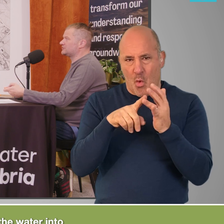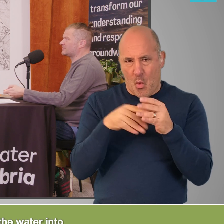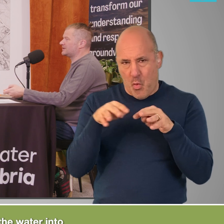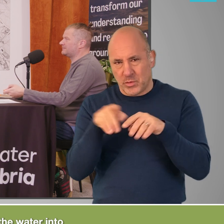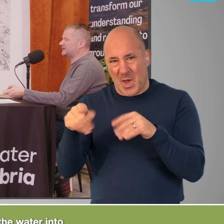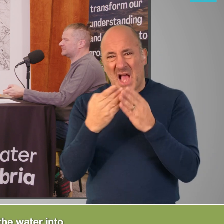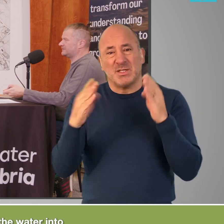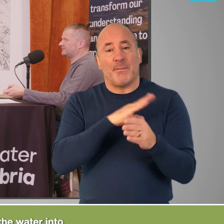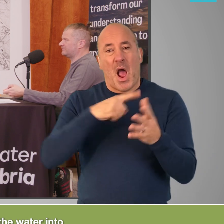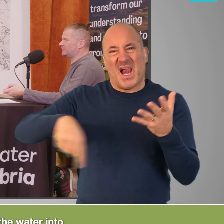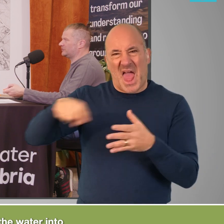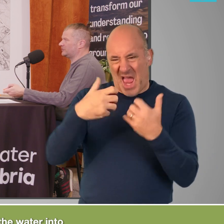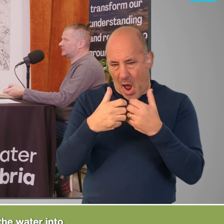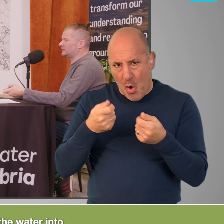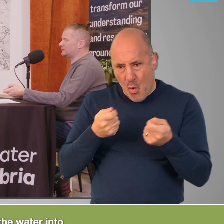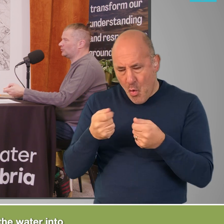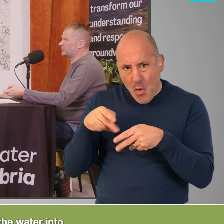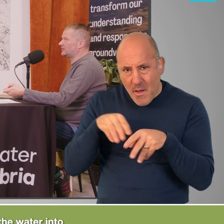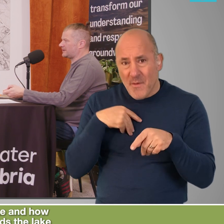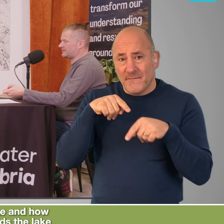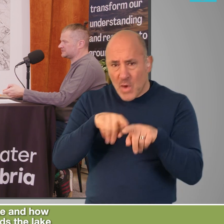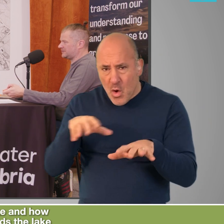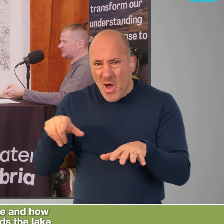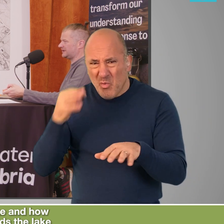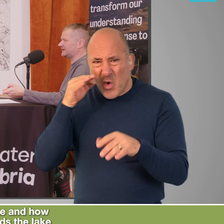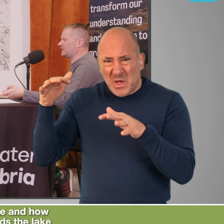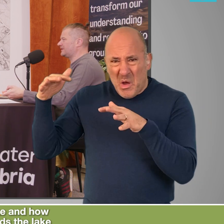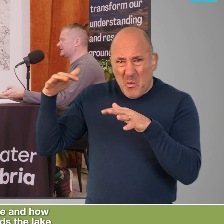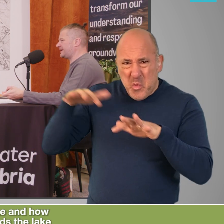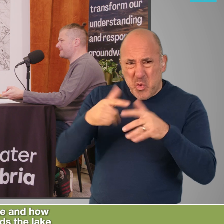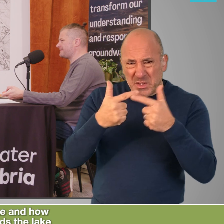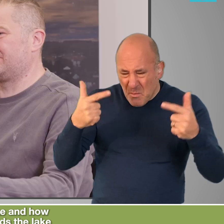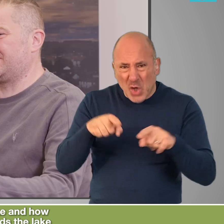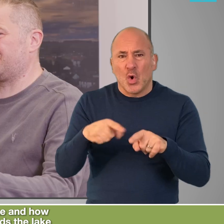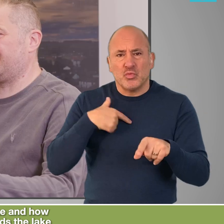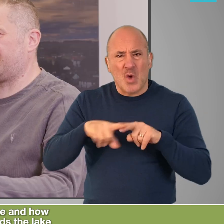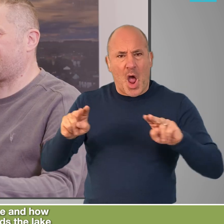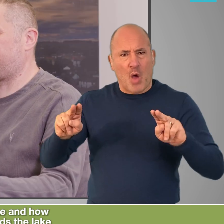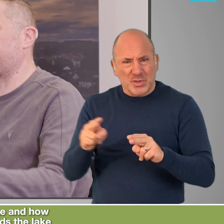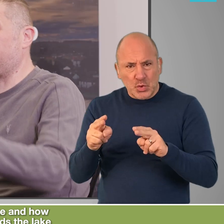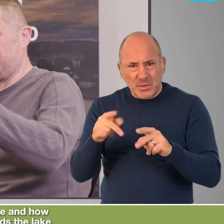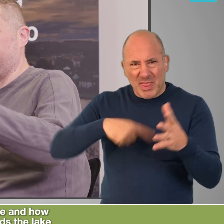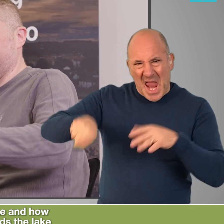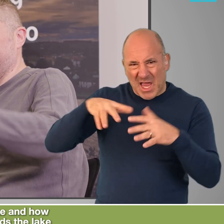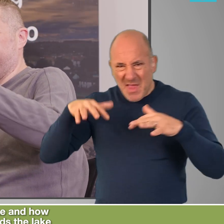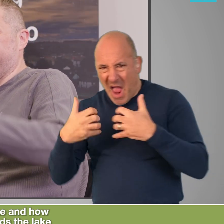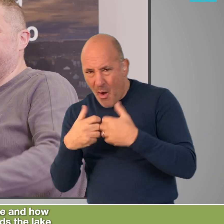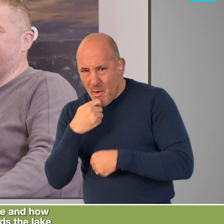Reduce the impact of the water into Exhibition Park Lake and how that basically exceeds the lake